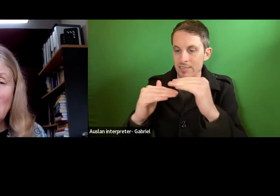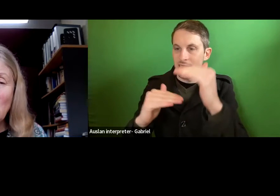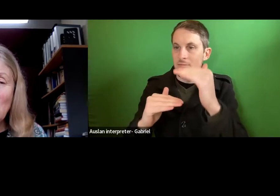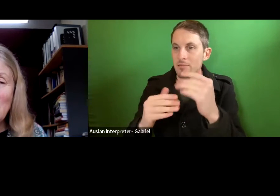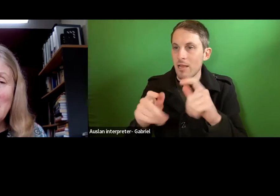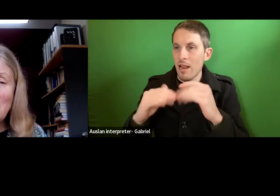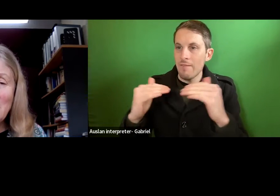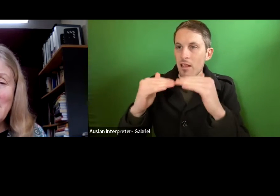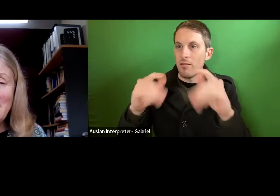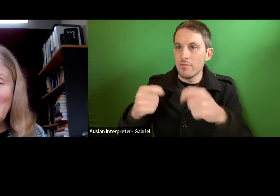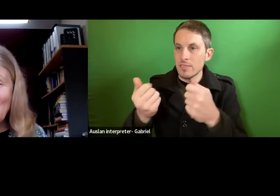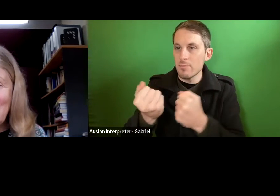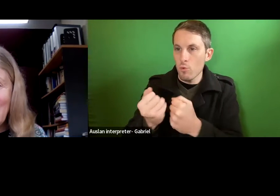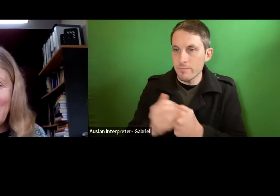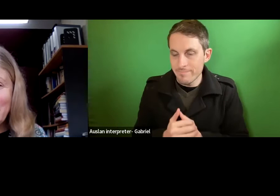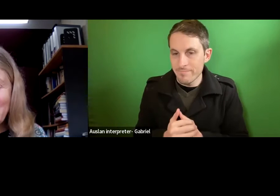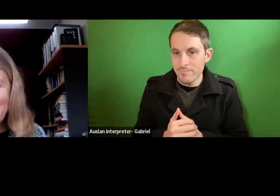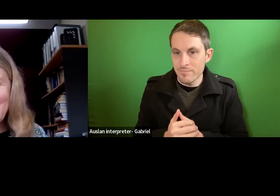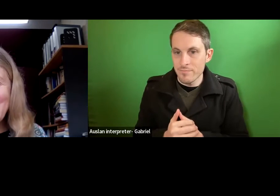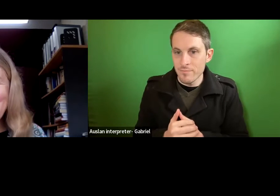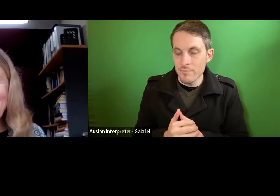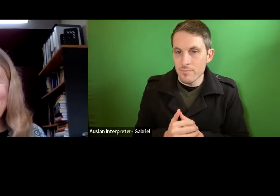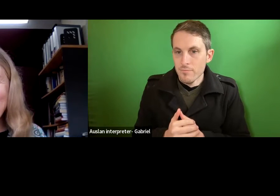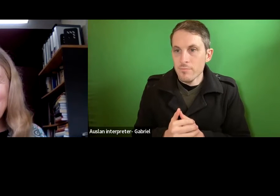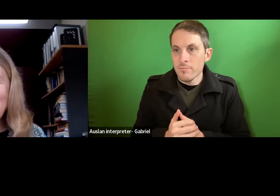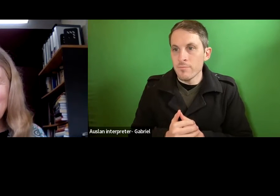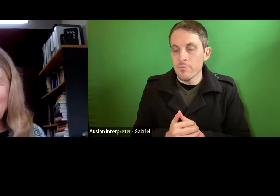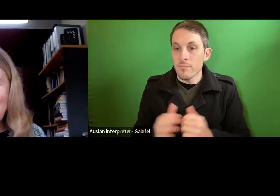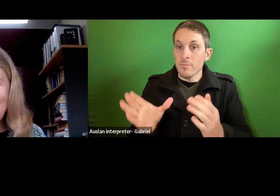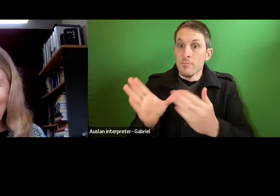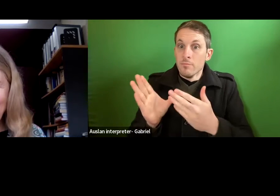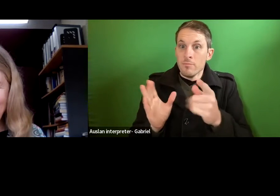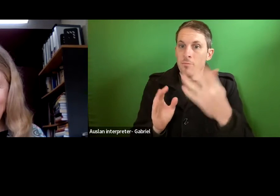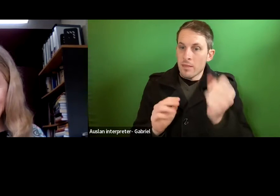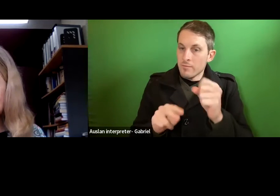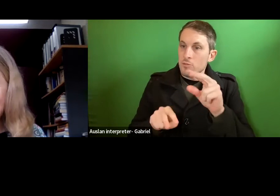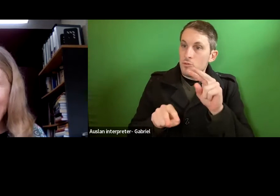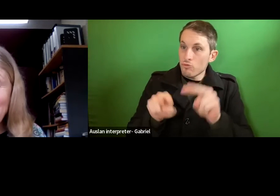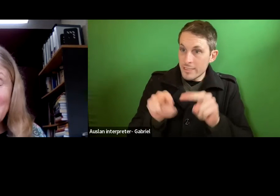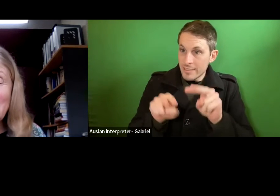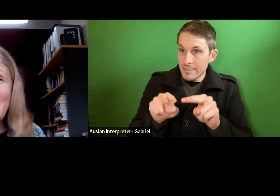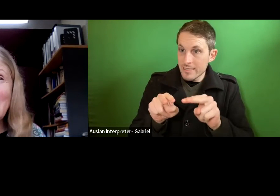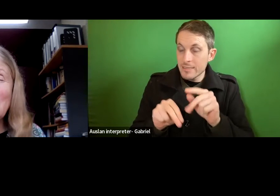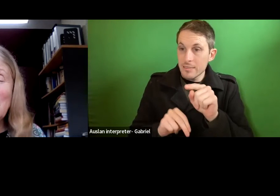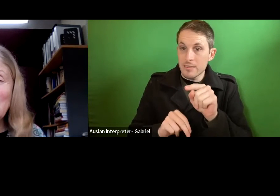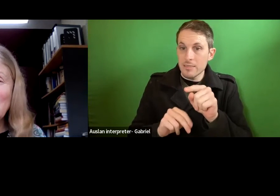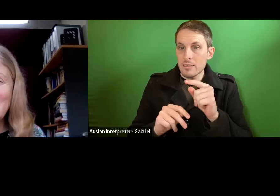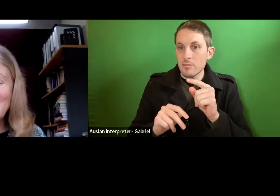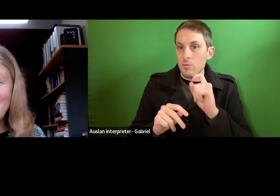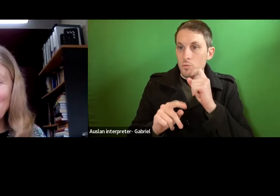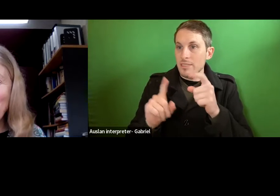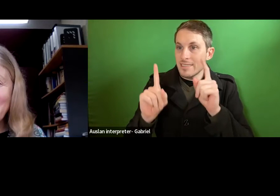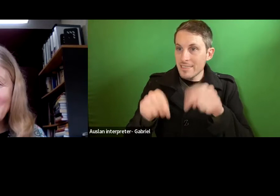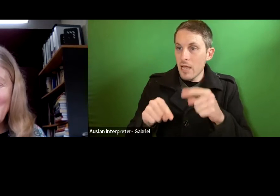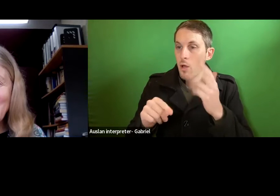So initially we have the screening that takes place at either when the student is arriving at